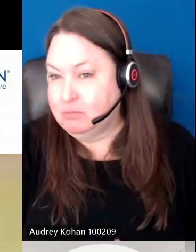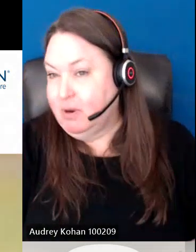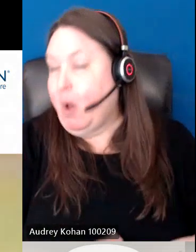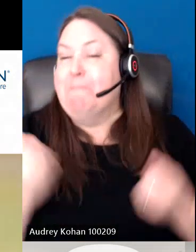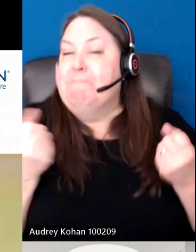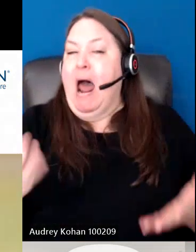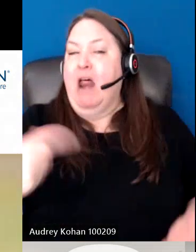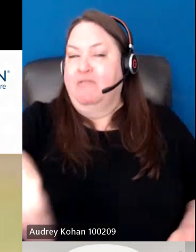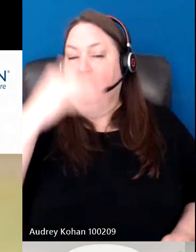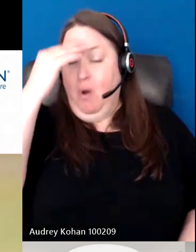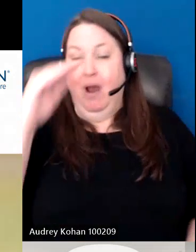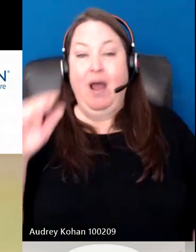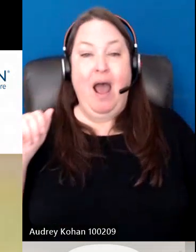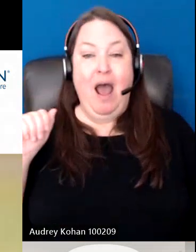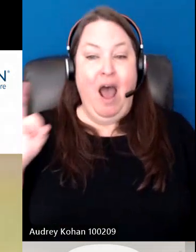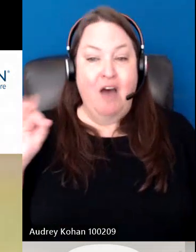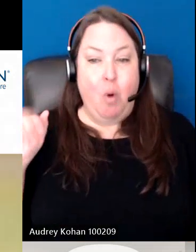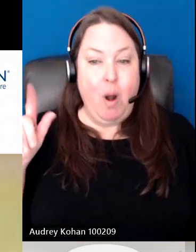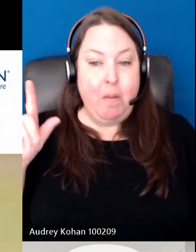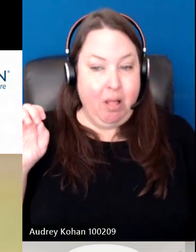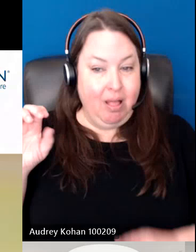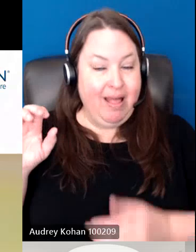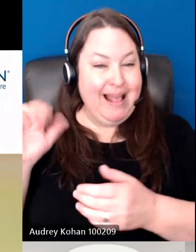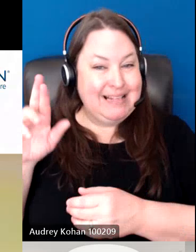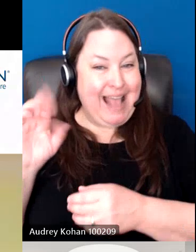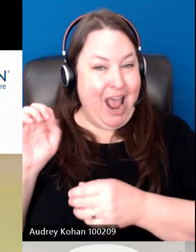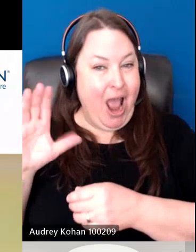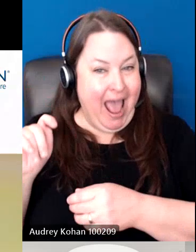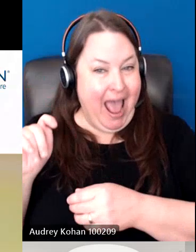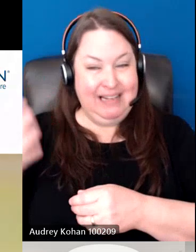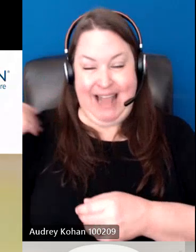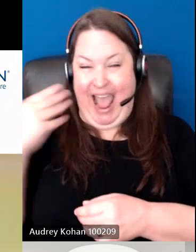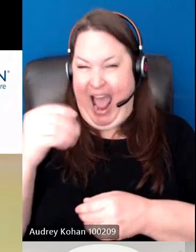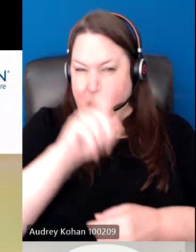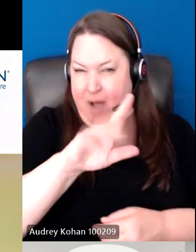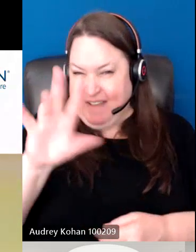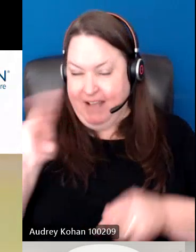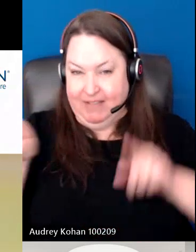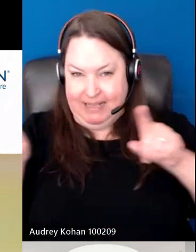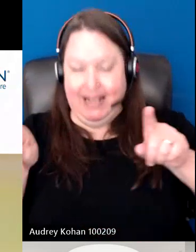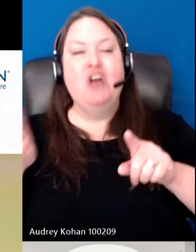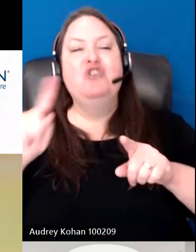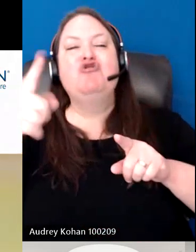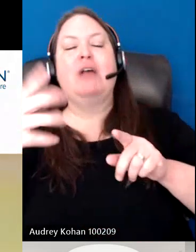the affordable Affordable Care Act actually in 1557 just references these pre-existing statutes